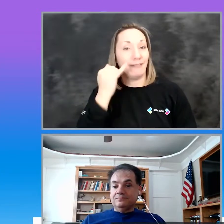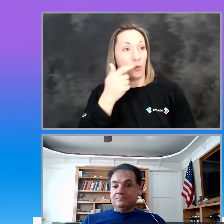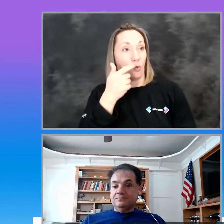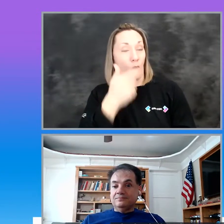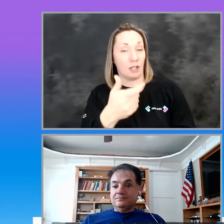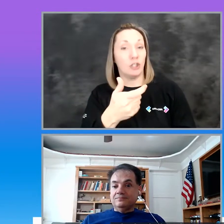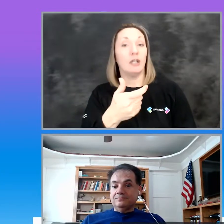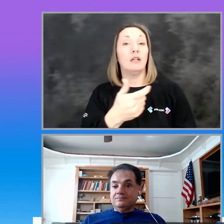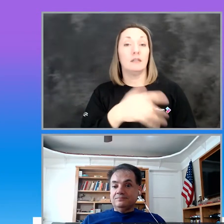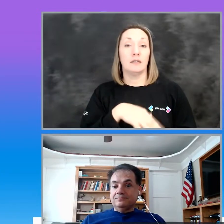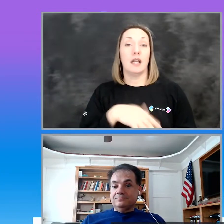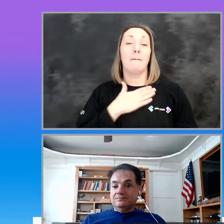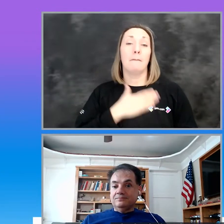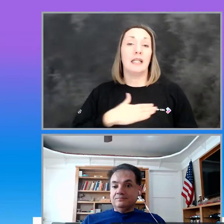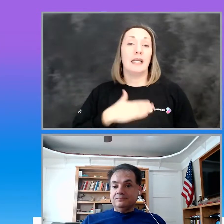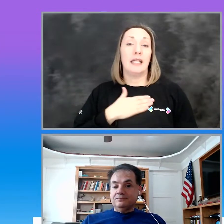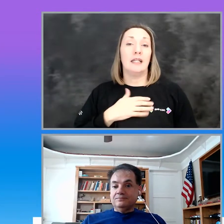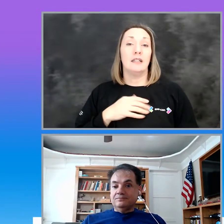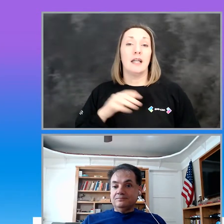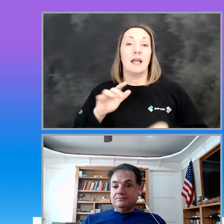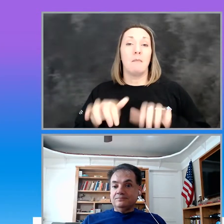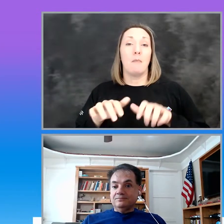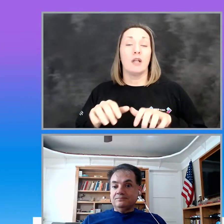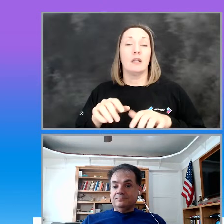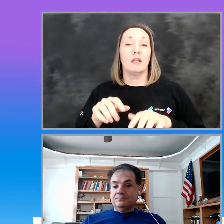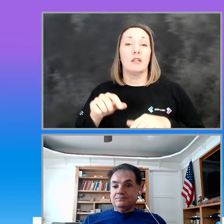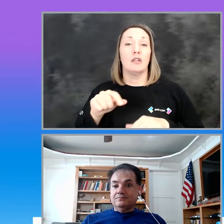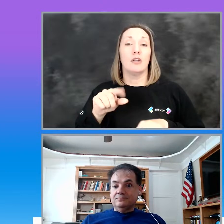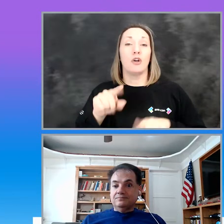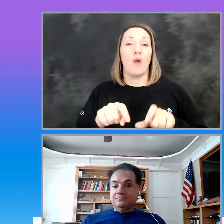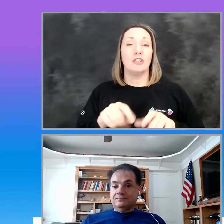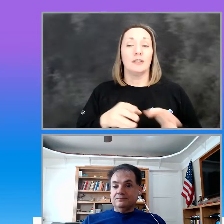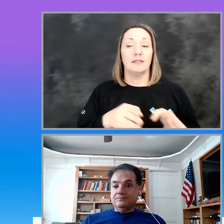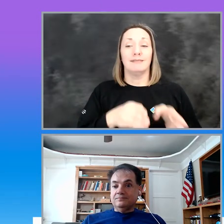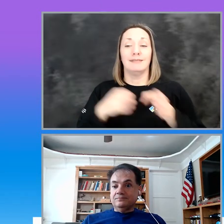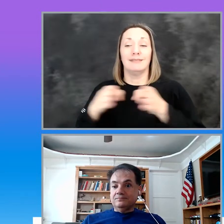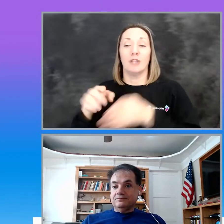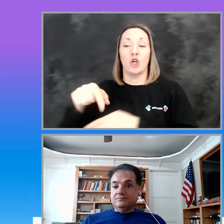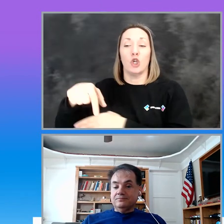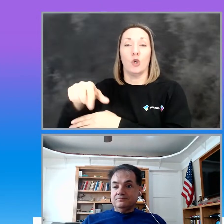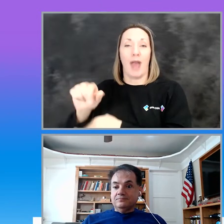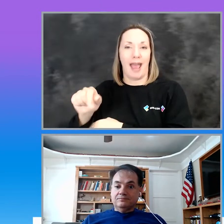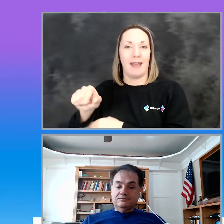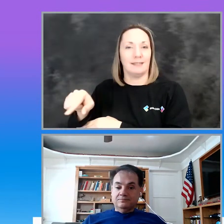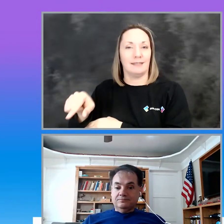of you watching. Please put those questions in the Q&A